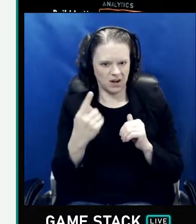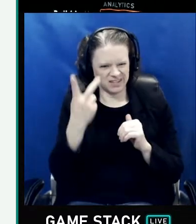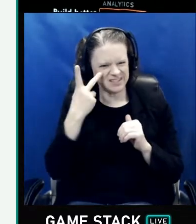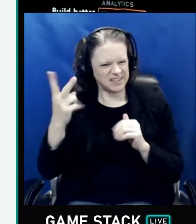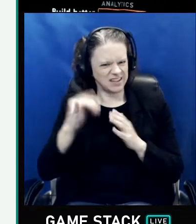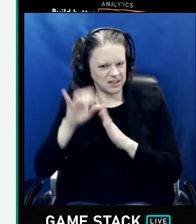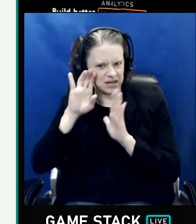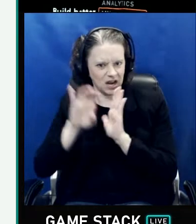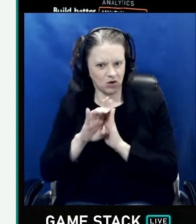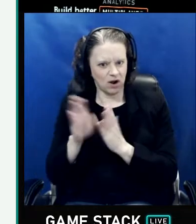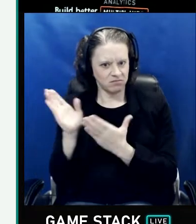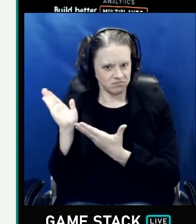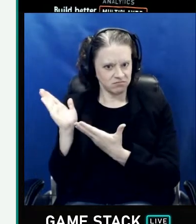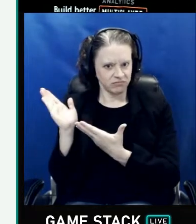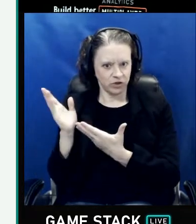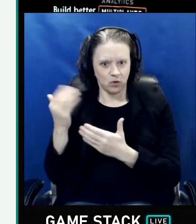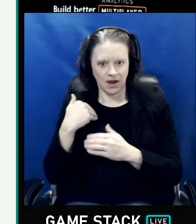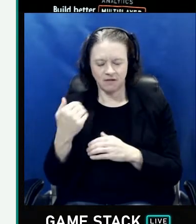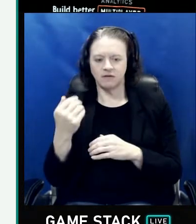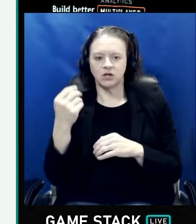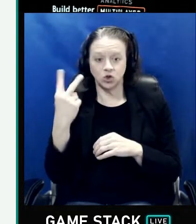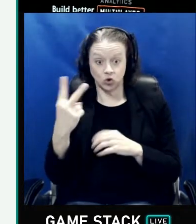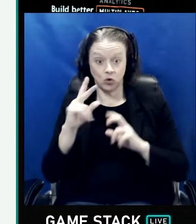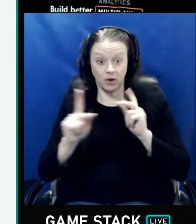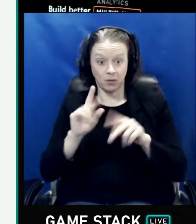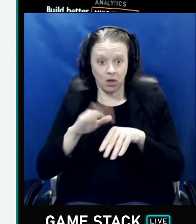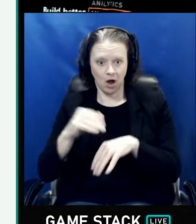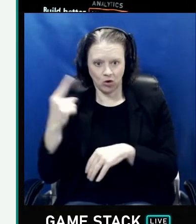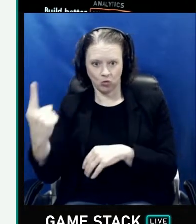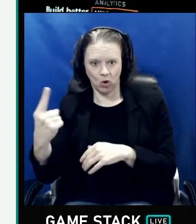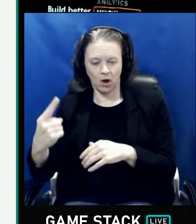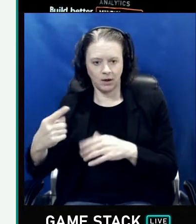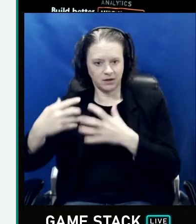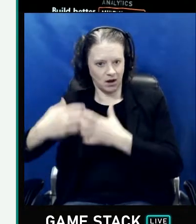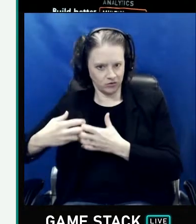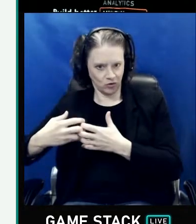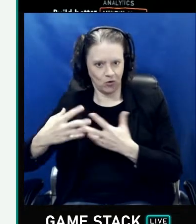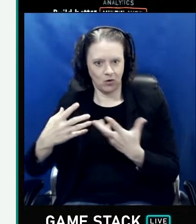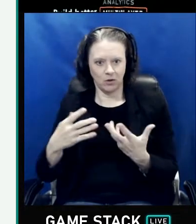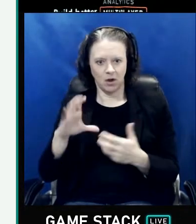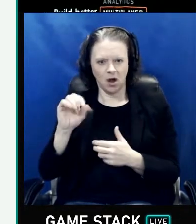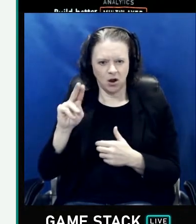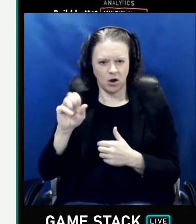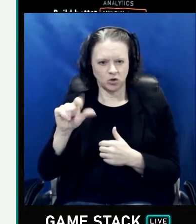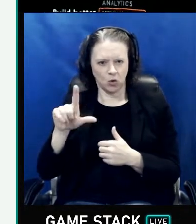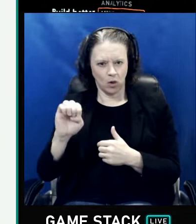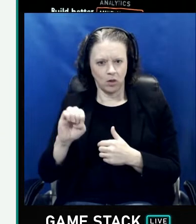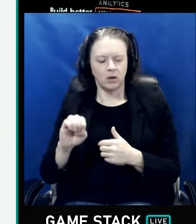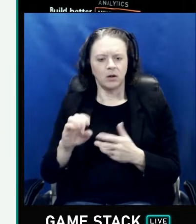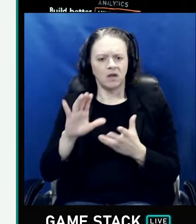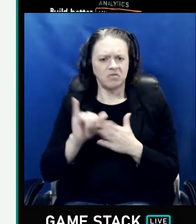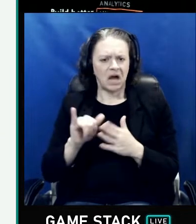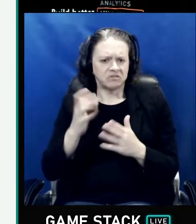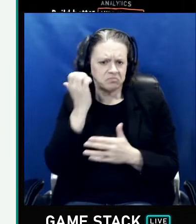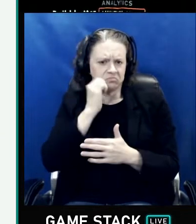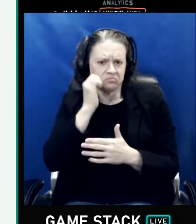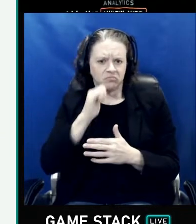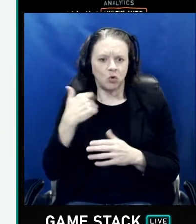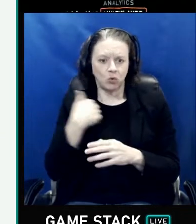and that's not uncommon for some popular multiplayer titles, and we support that with PlayFab Party, having multiple users on a single device.